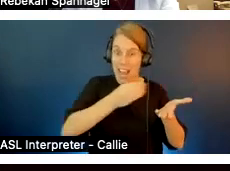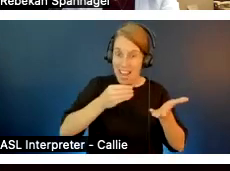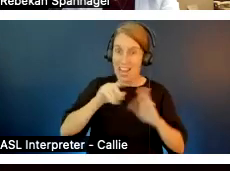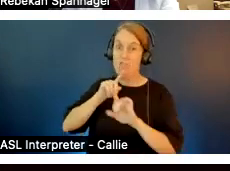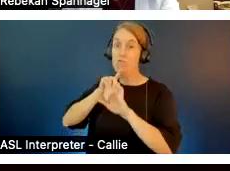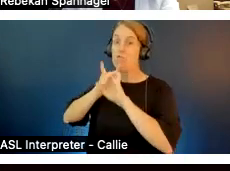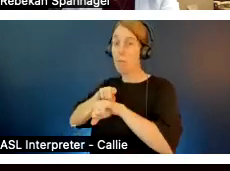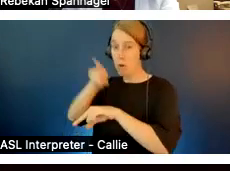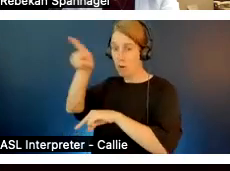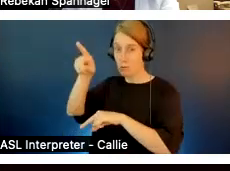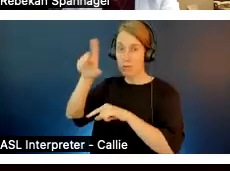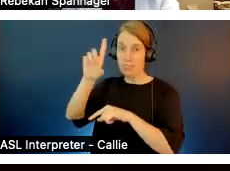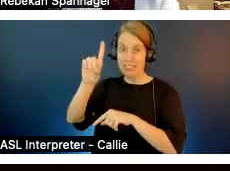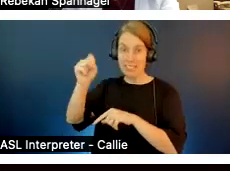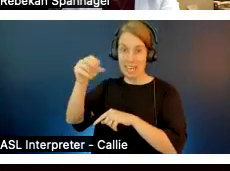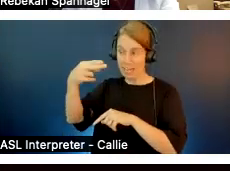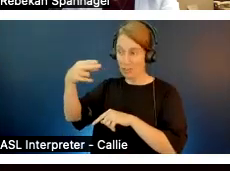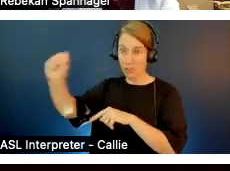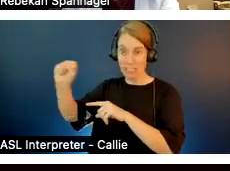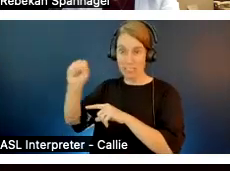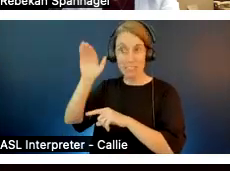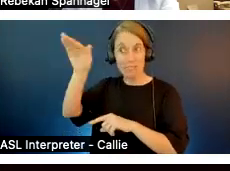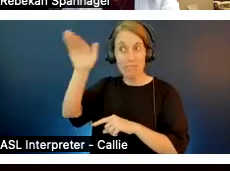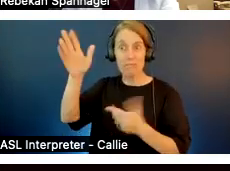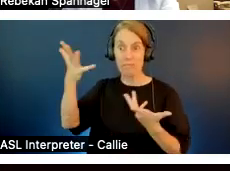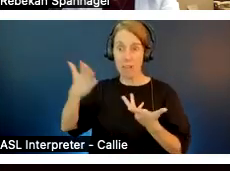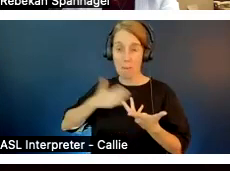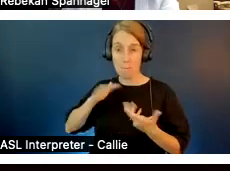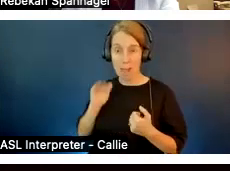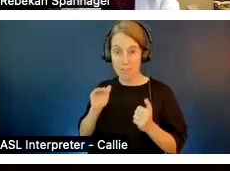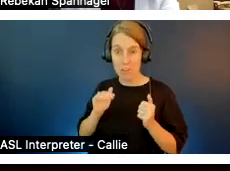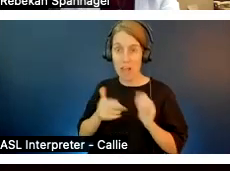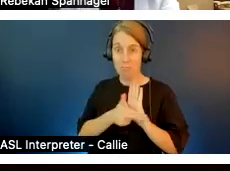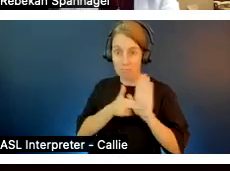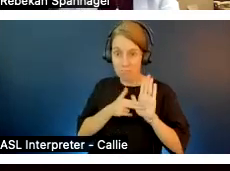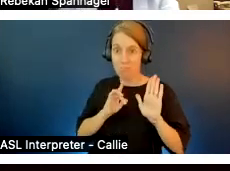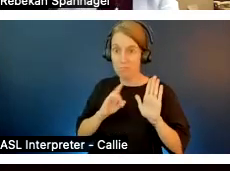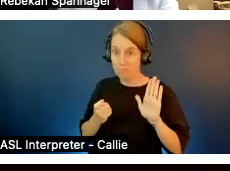that your your child is entitled to nursing services you have done certain things to work with